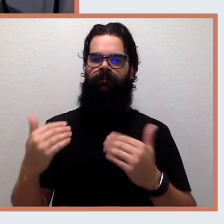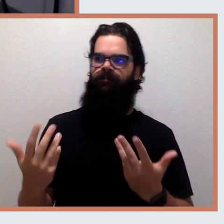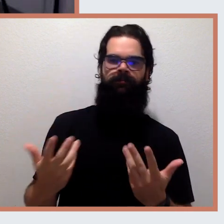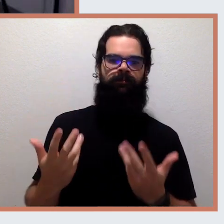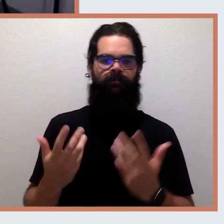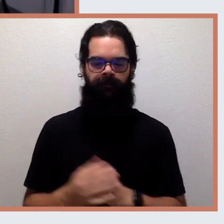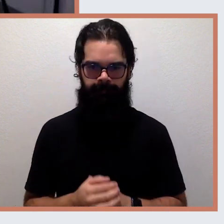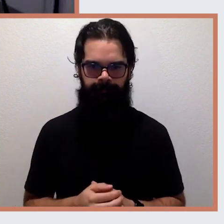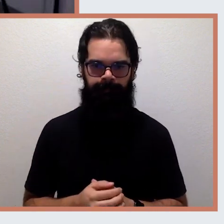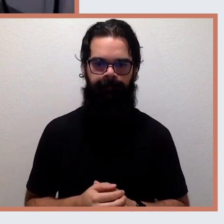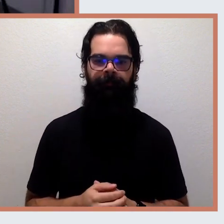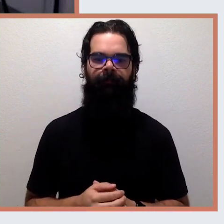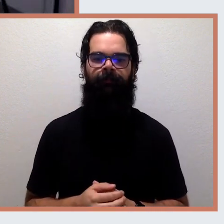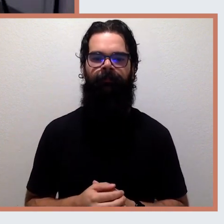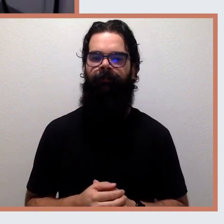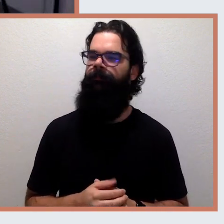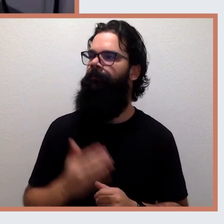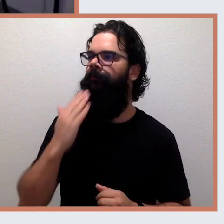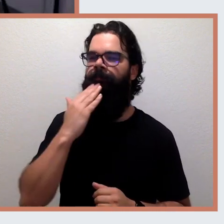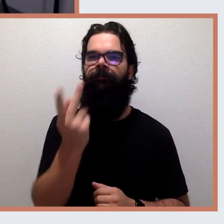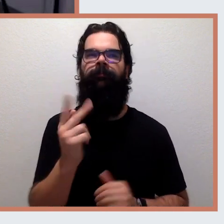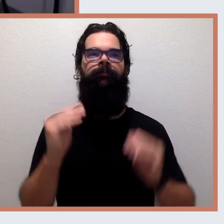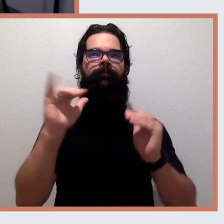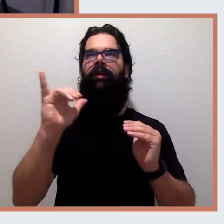I'm curious to see how you two grow as,